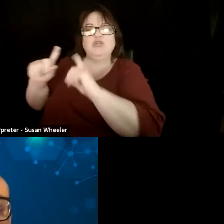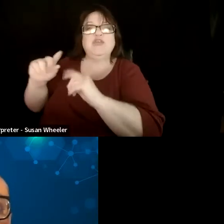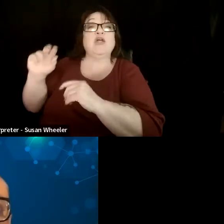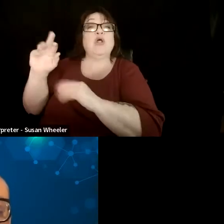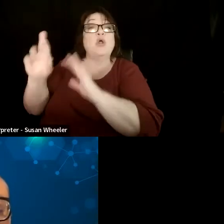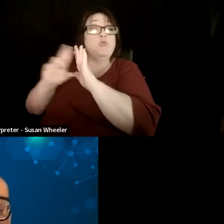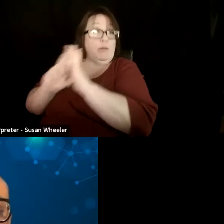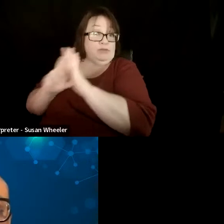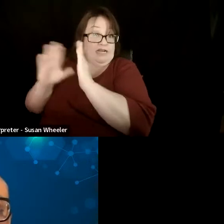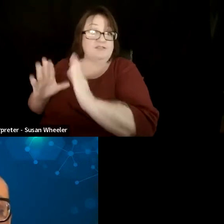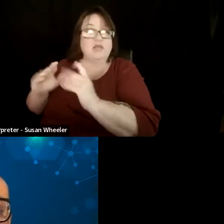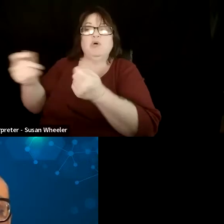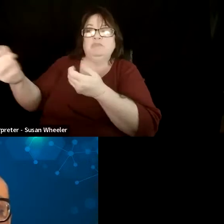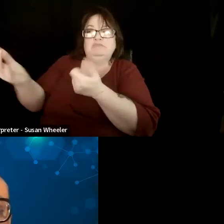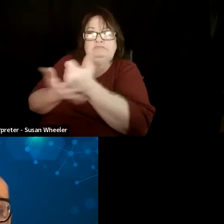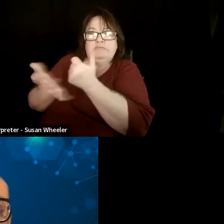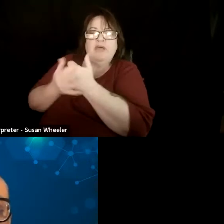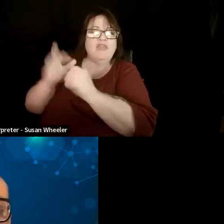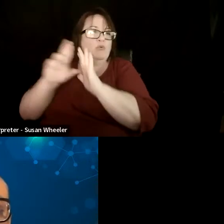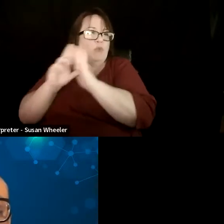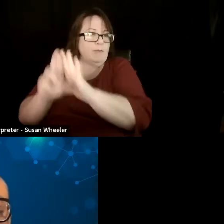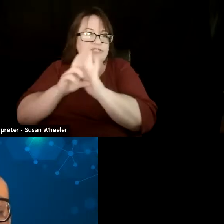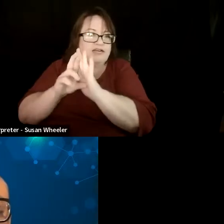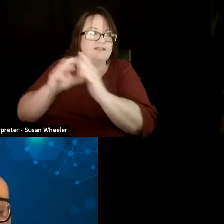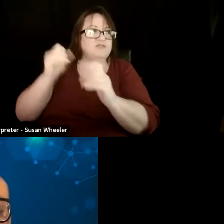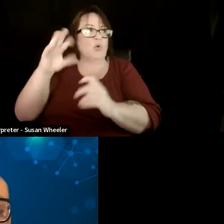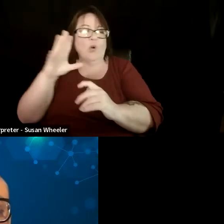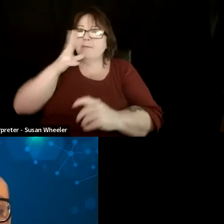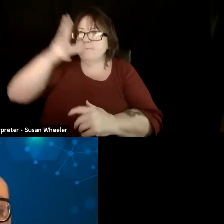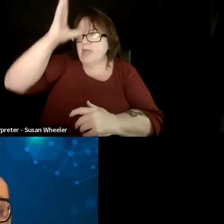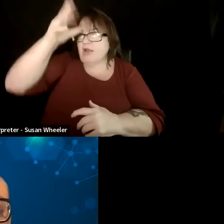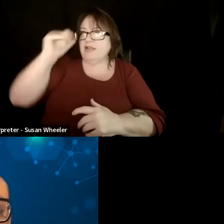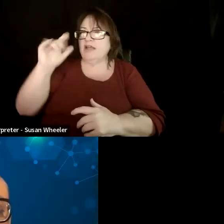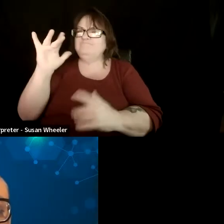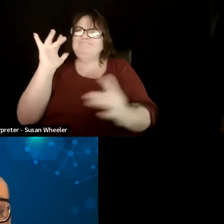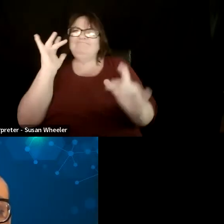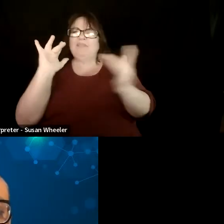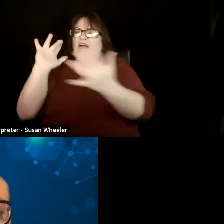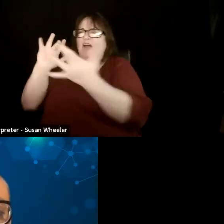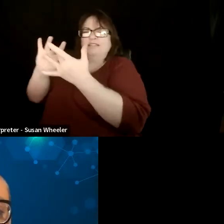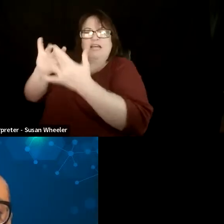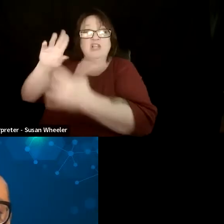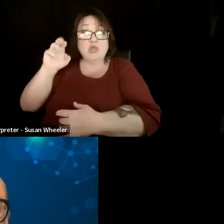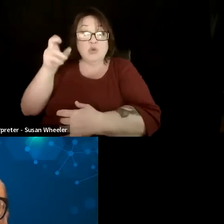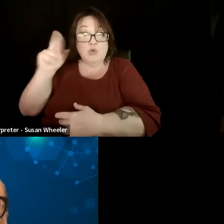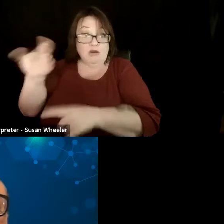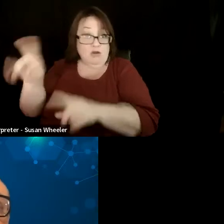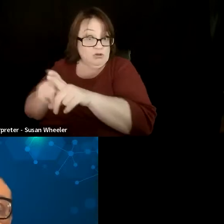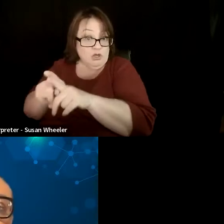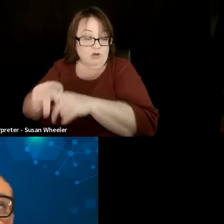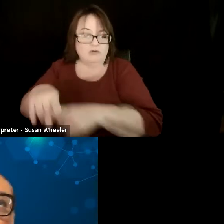but that their reps or the parent could reach out to the union as well. Absolutely, Ben.